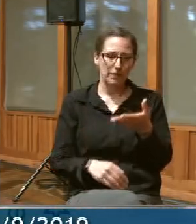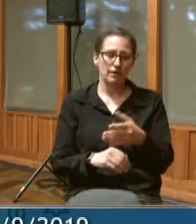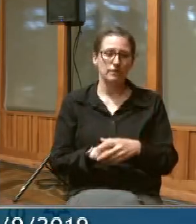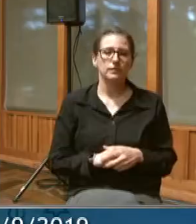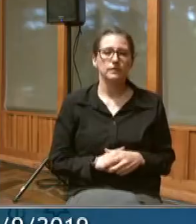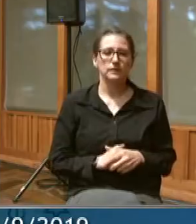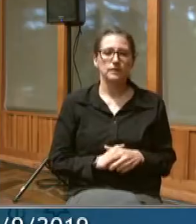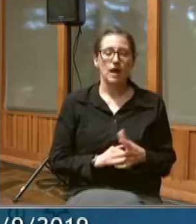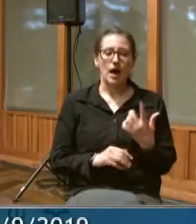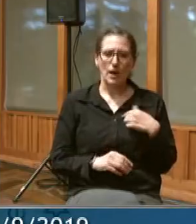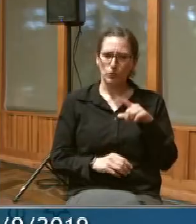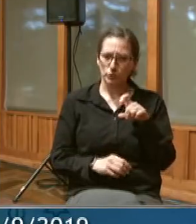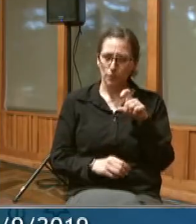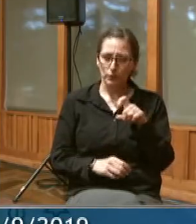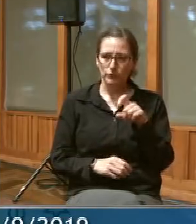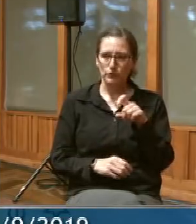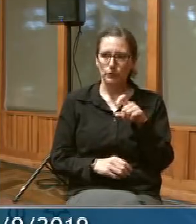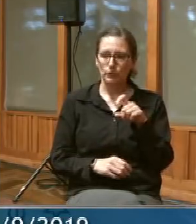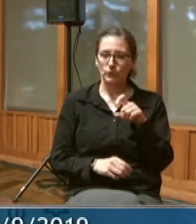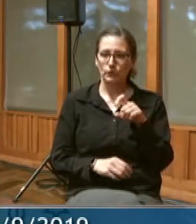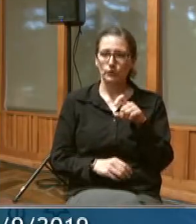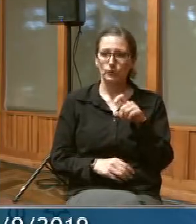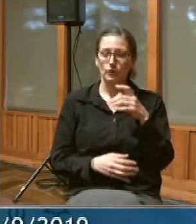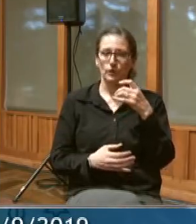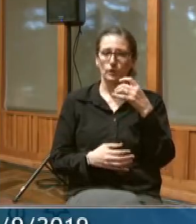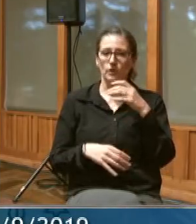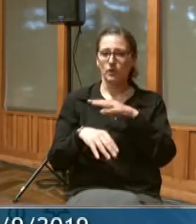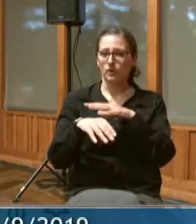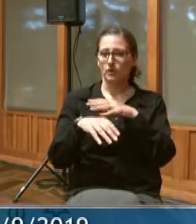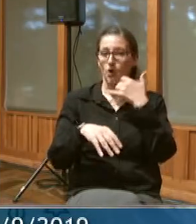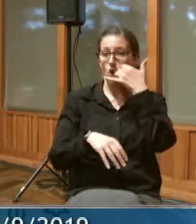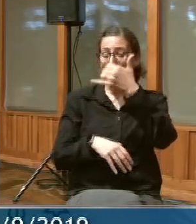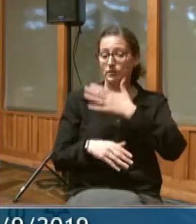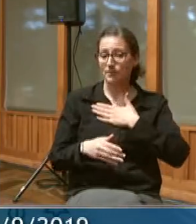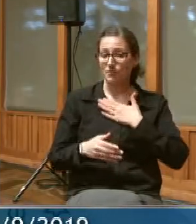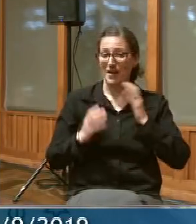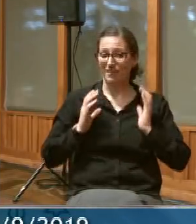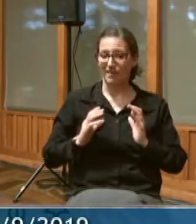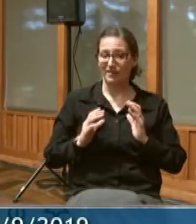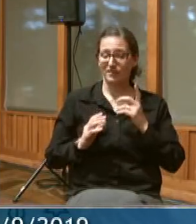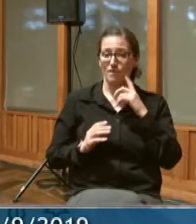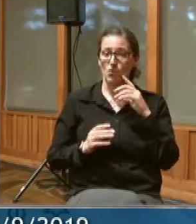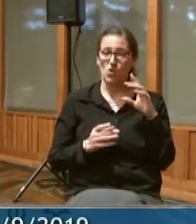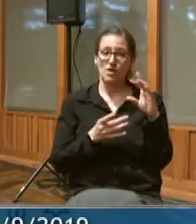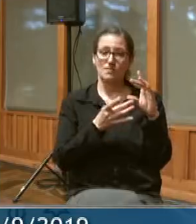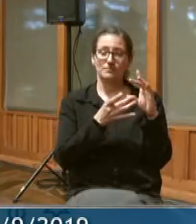IMMIGRANT ORGANIZATION. I WORK WITH ECONOMIC OPPORTUNITY PROGRAM THERE. I WAS SUPPOSED TO CALL SOME OF